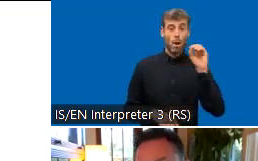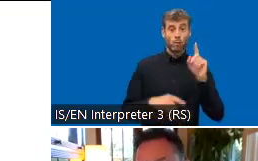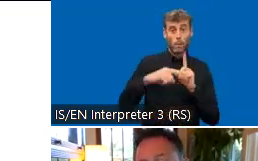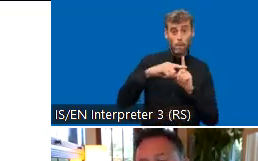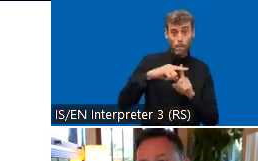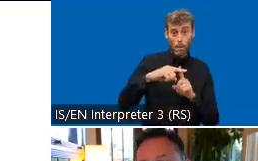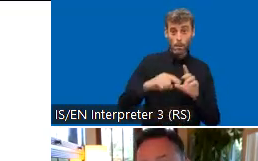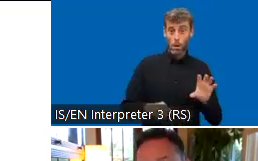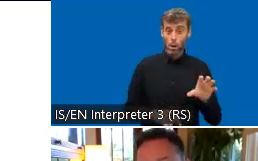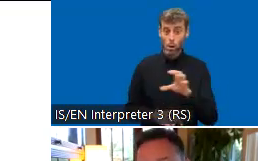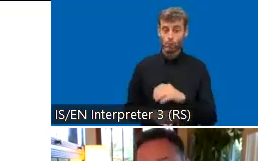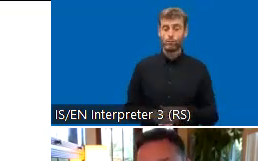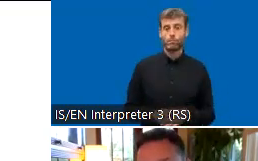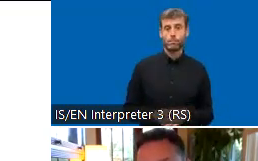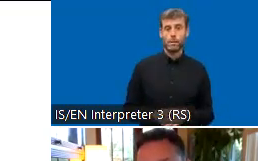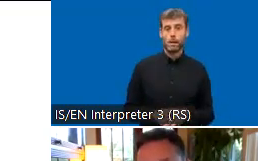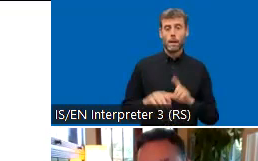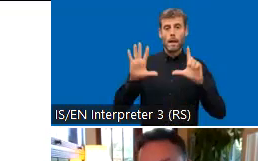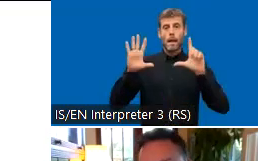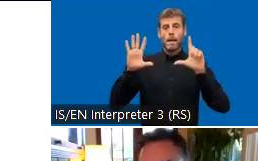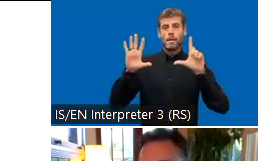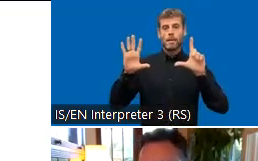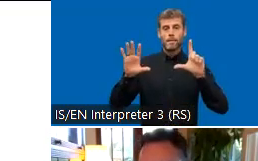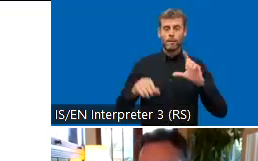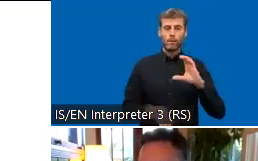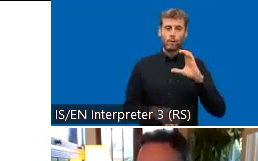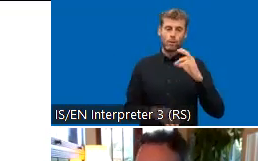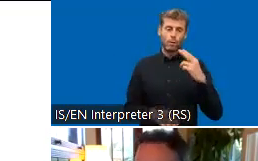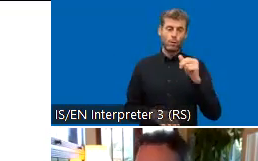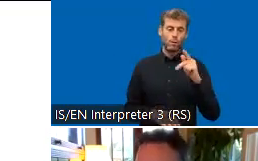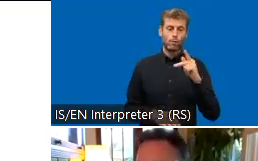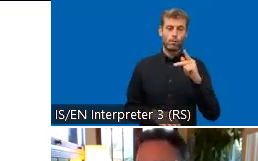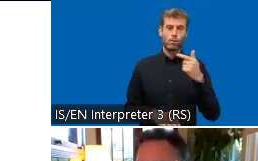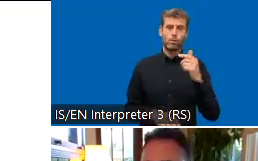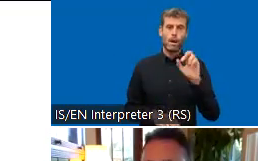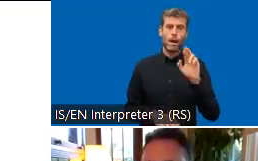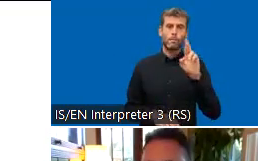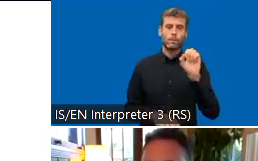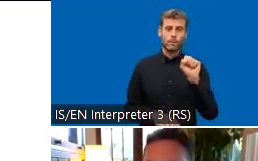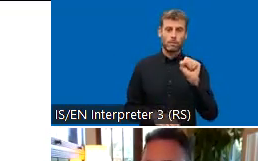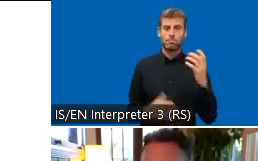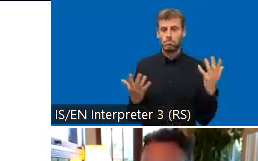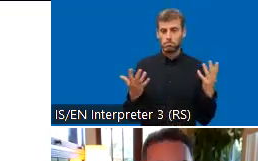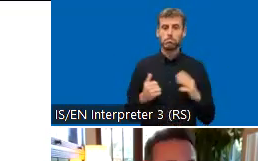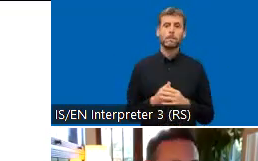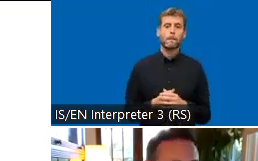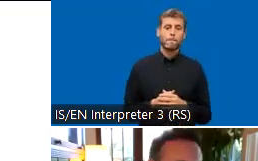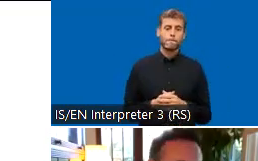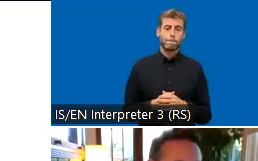our foot print is around these chapters. You heard earlier, from Gottfried, about the